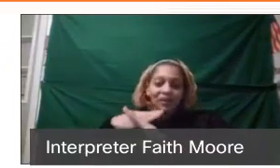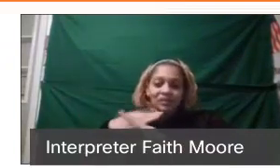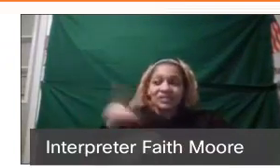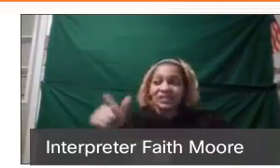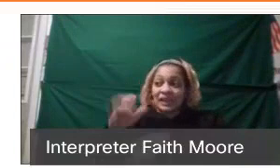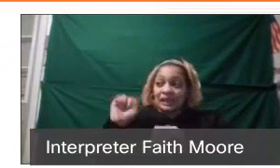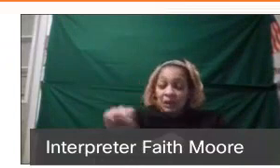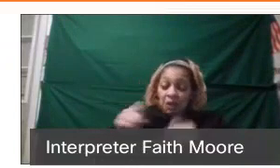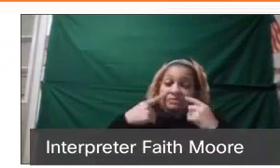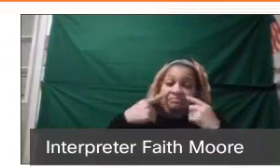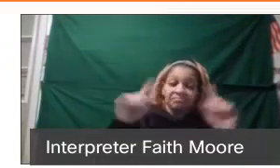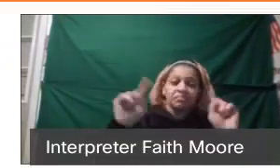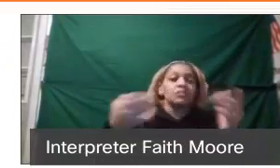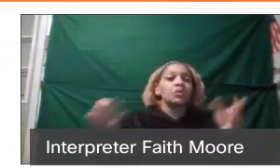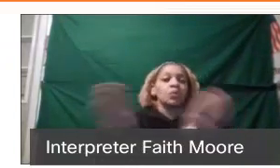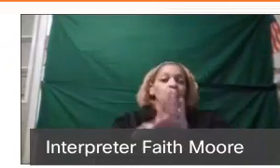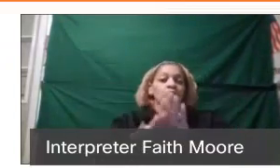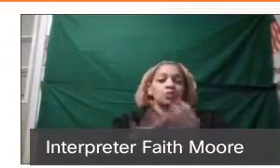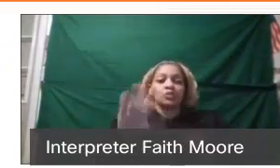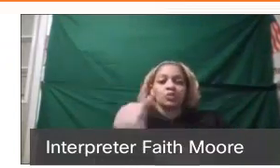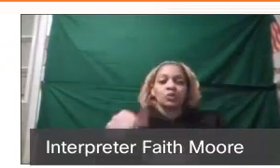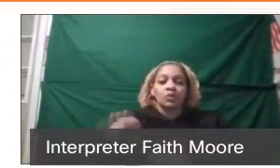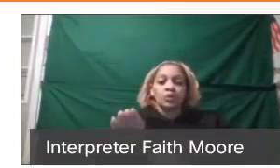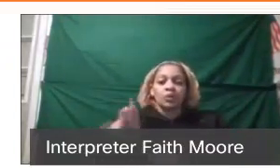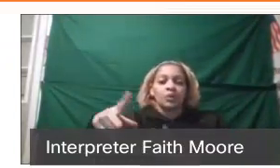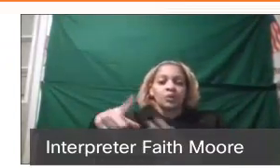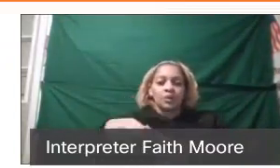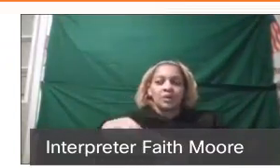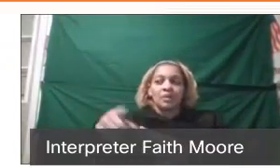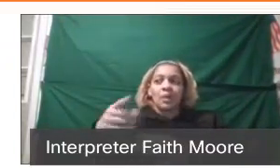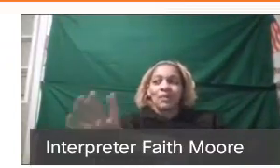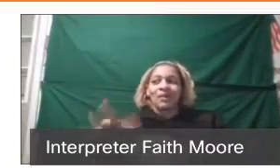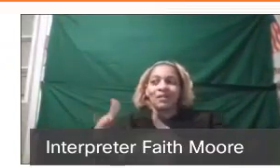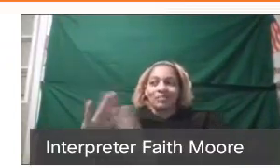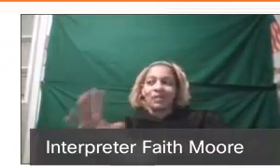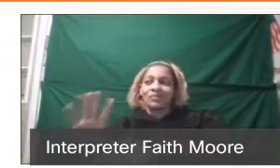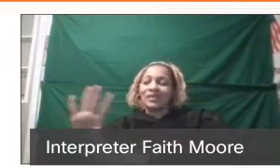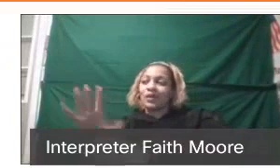In the interim, but allow that owner to maintain it for future sale it developed or whatever.